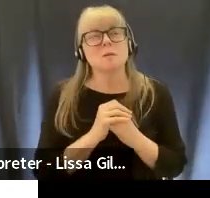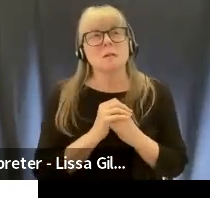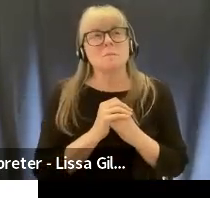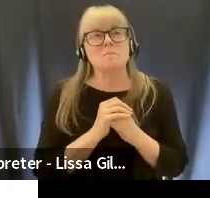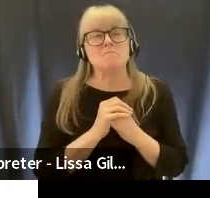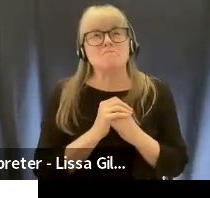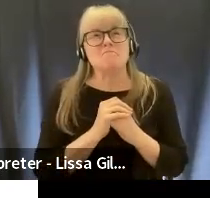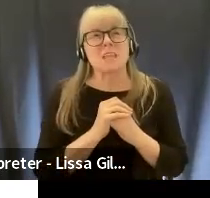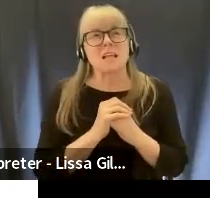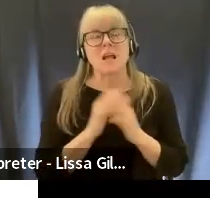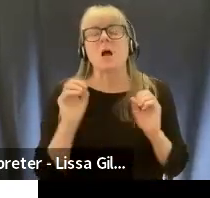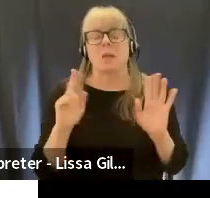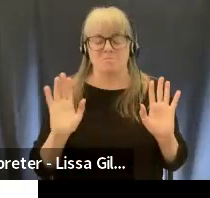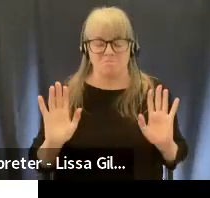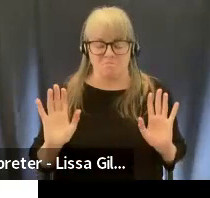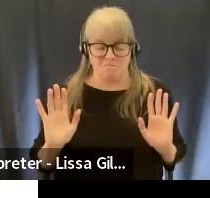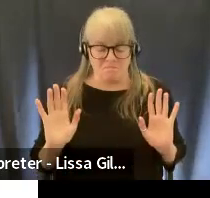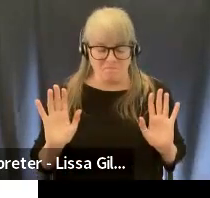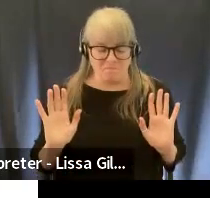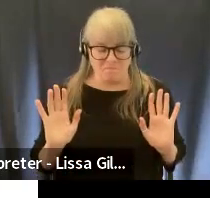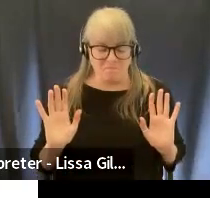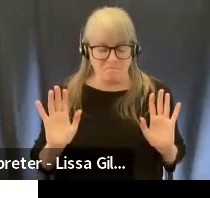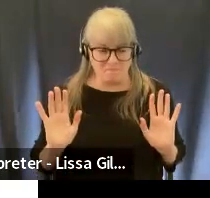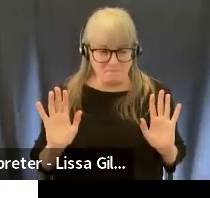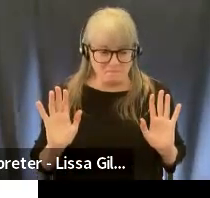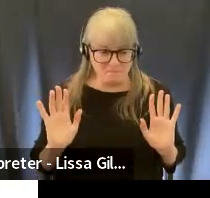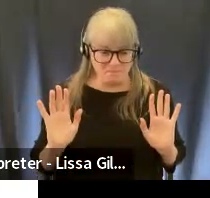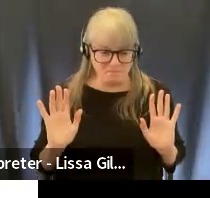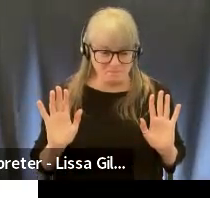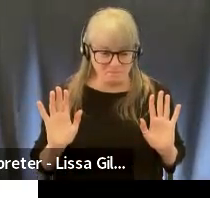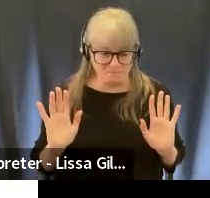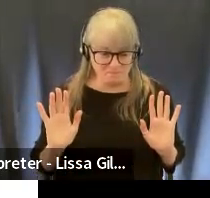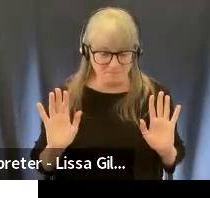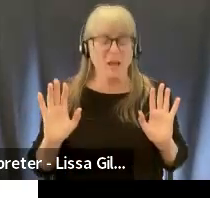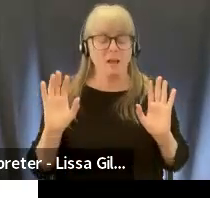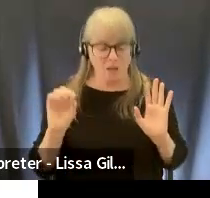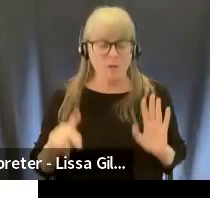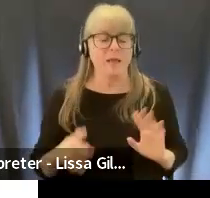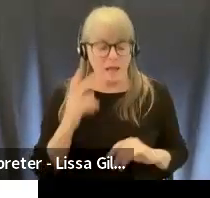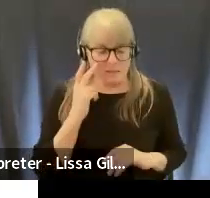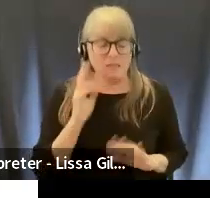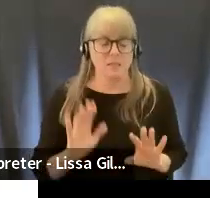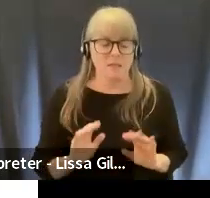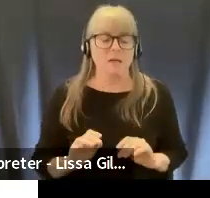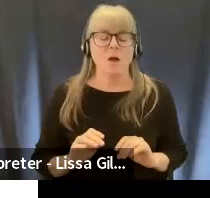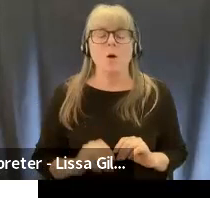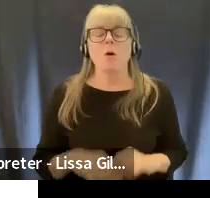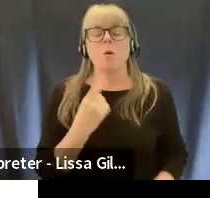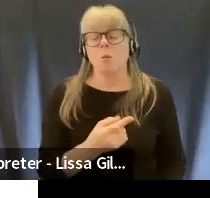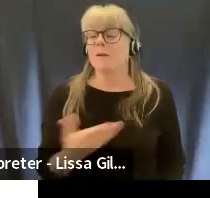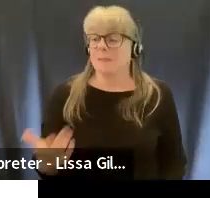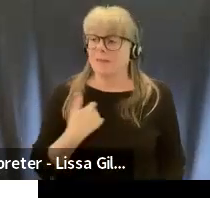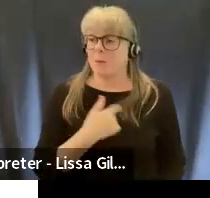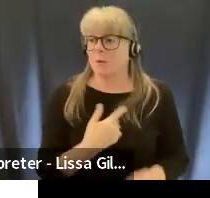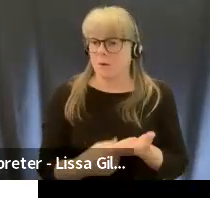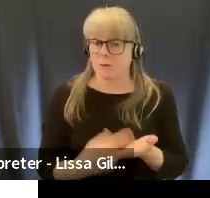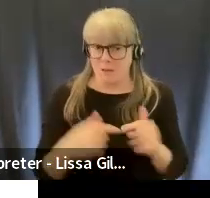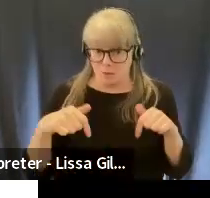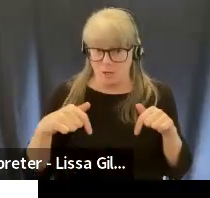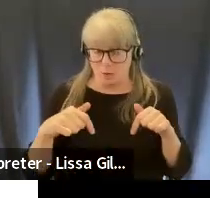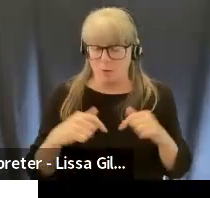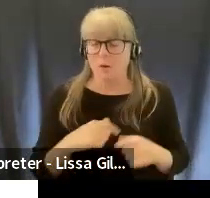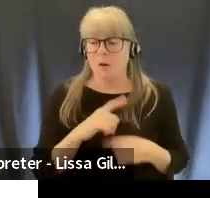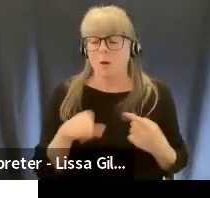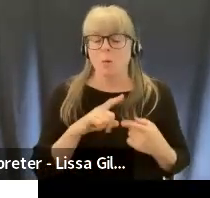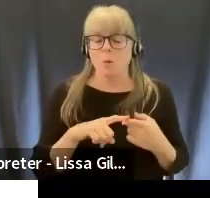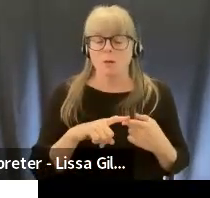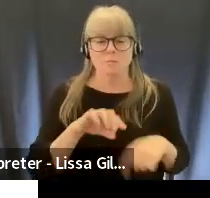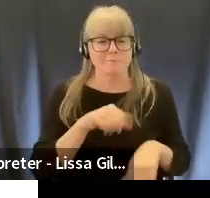And I'm gonna it's like, okay, one of the I see Bambi, one of the things that we talked about here was when we create these contact lists.